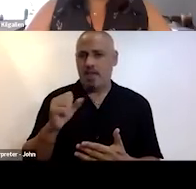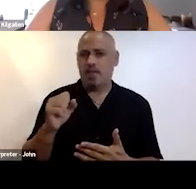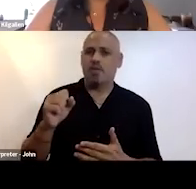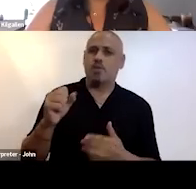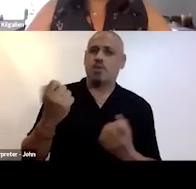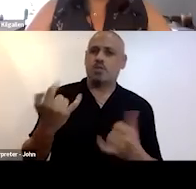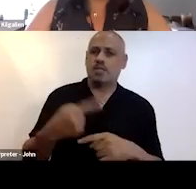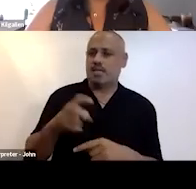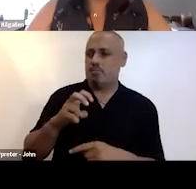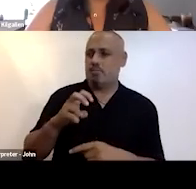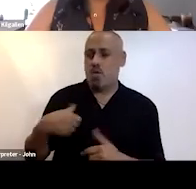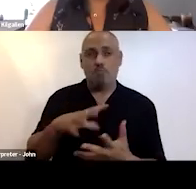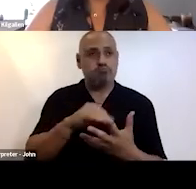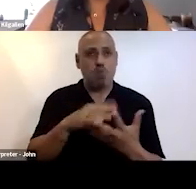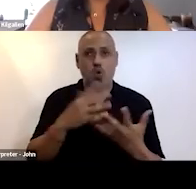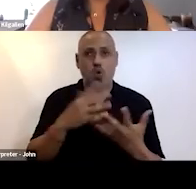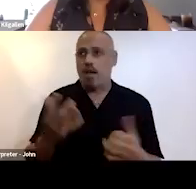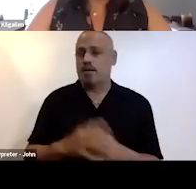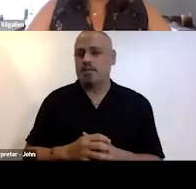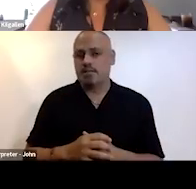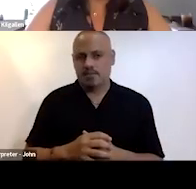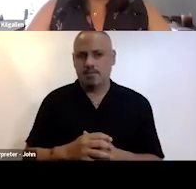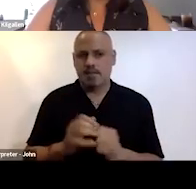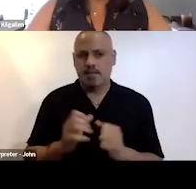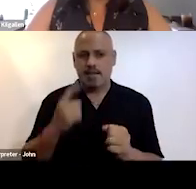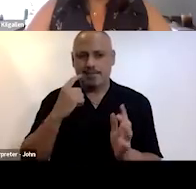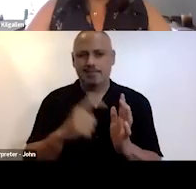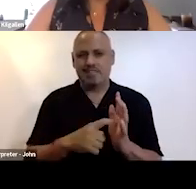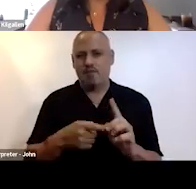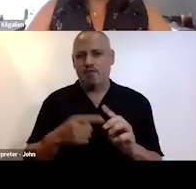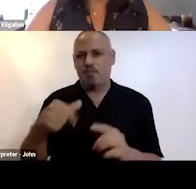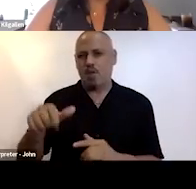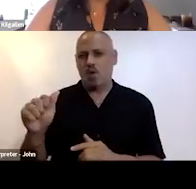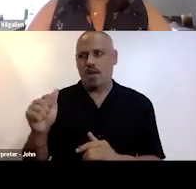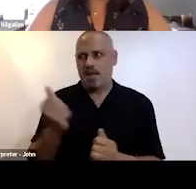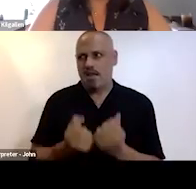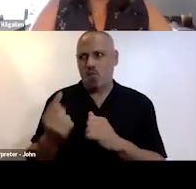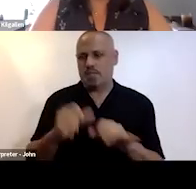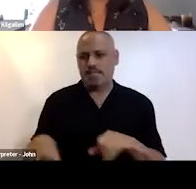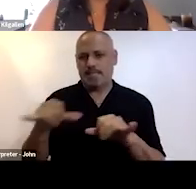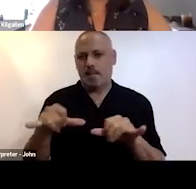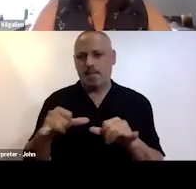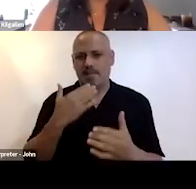I had a lot of takeaways from this. I can tell from the Q&A, we all did. So just thanks so much,